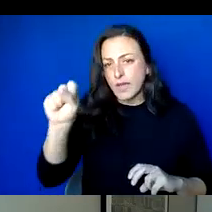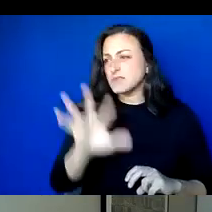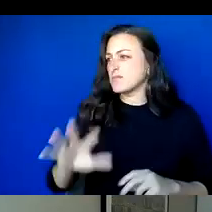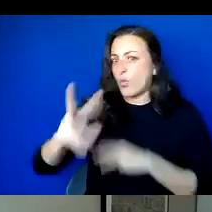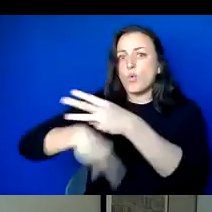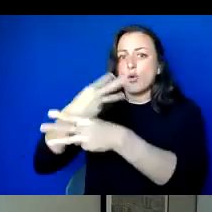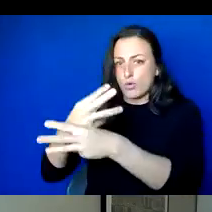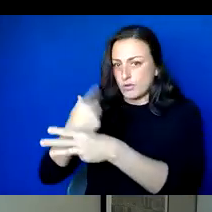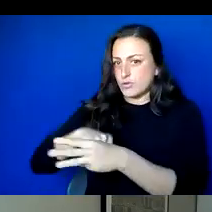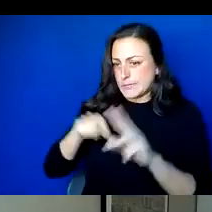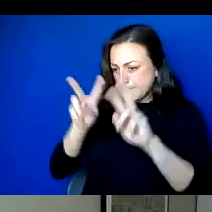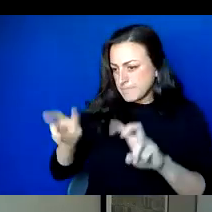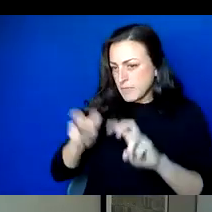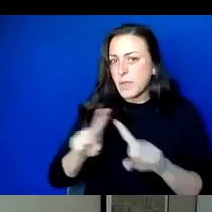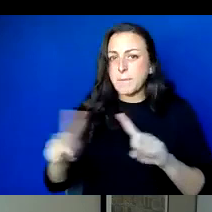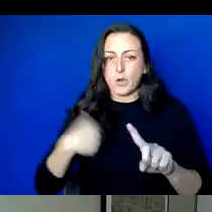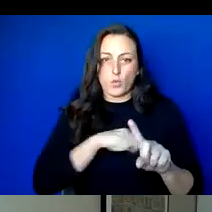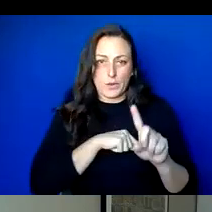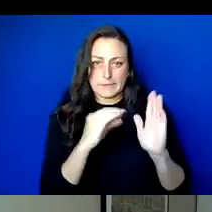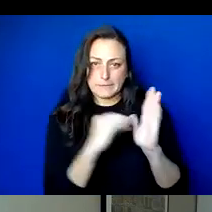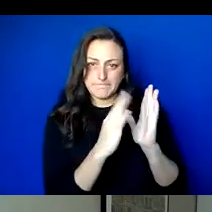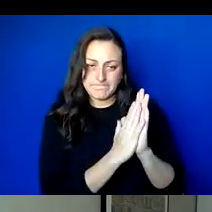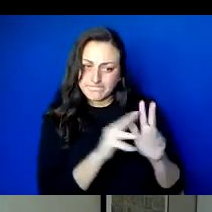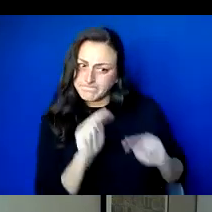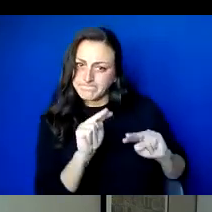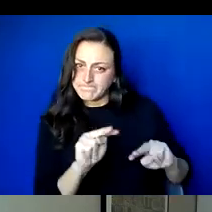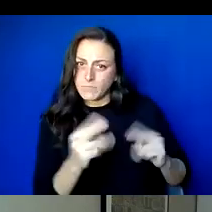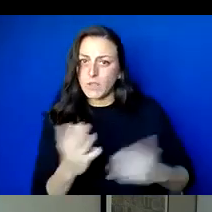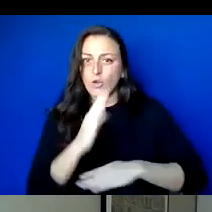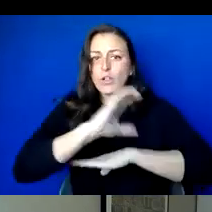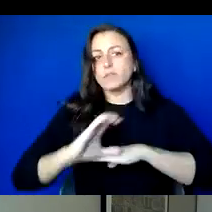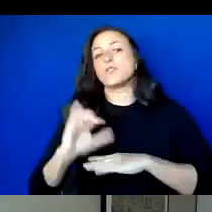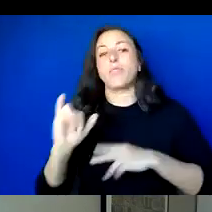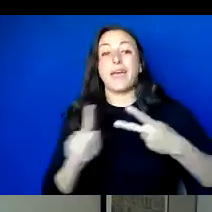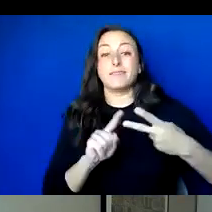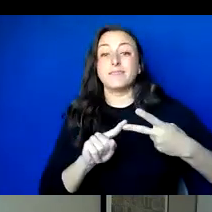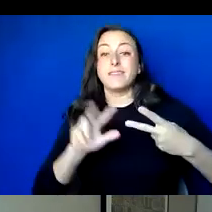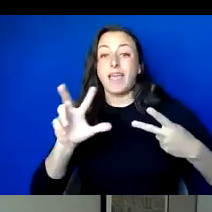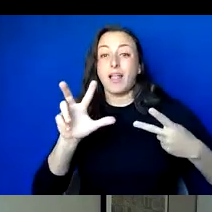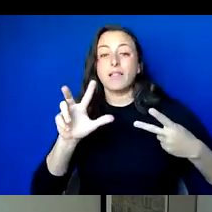specifically here in Colorado. So again, three cases of that L452R variant or the California